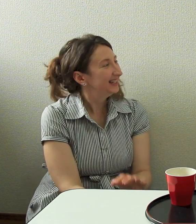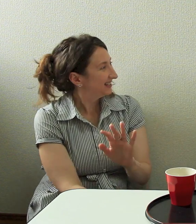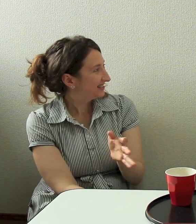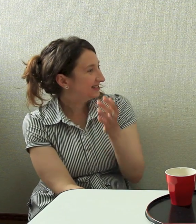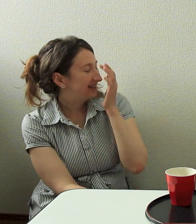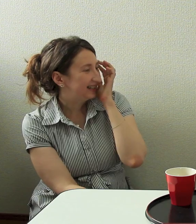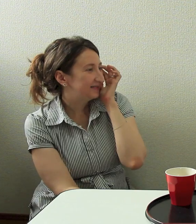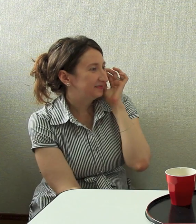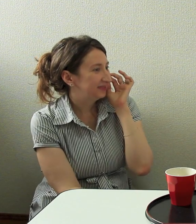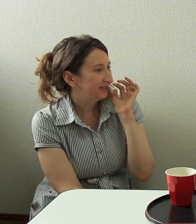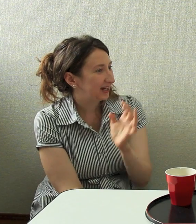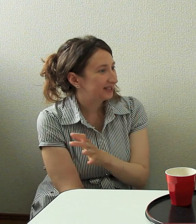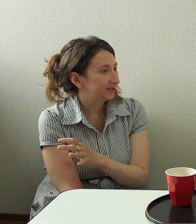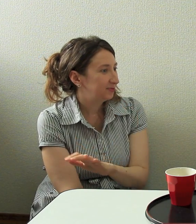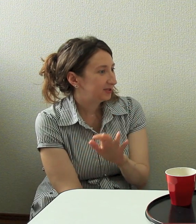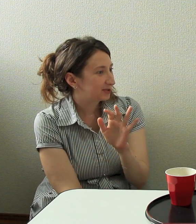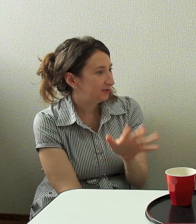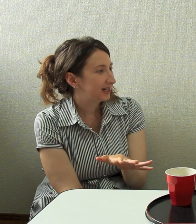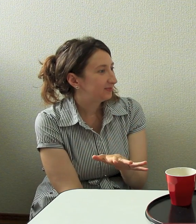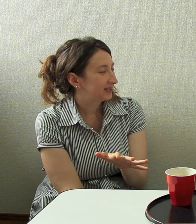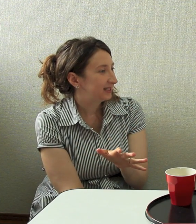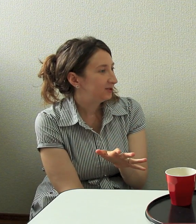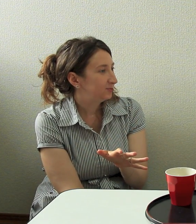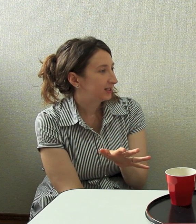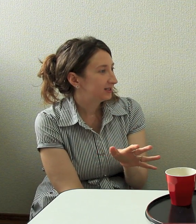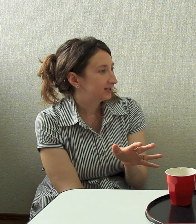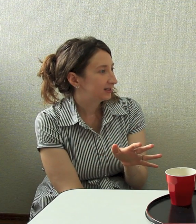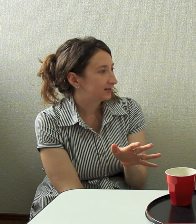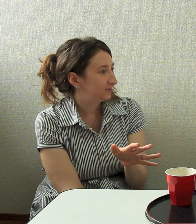When you were growing up...